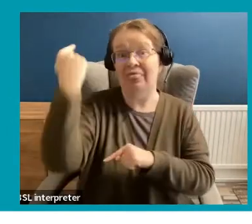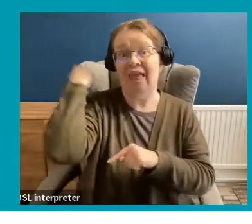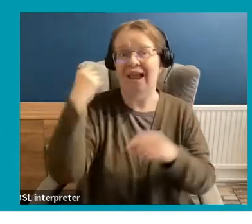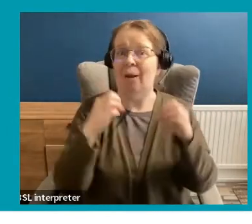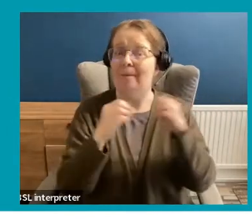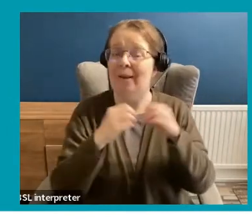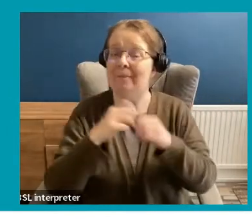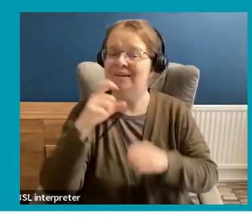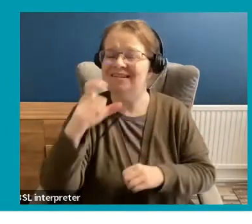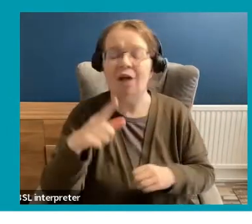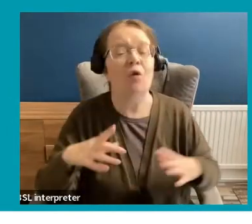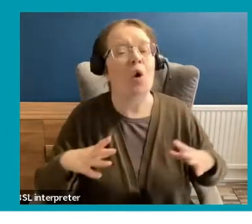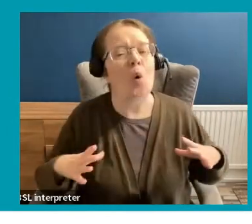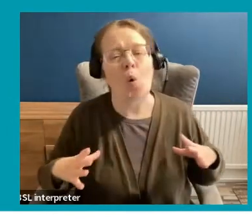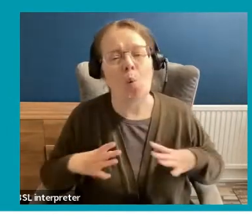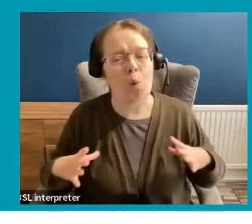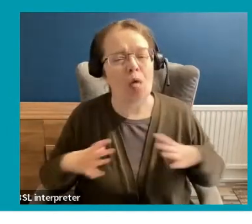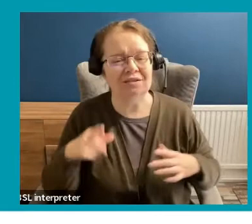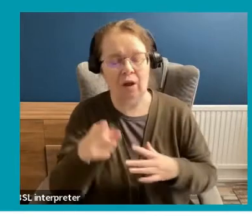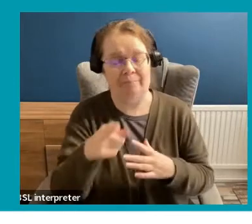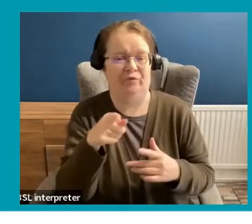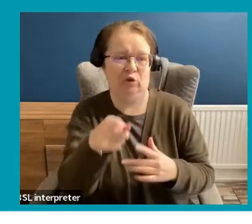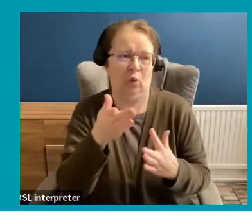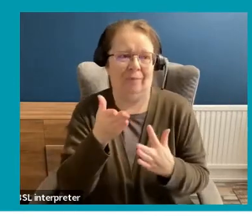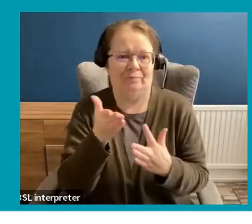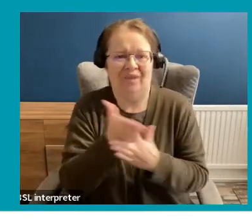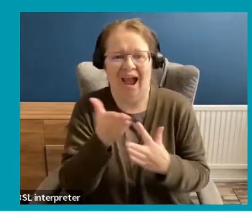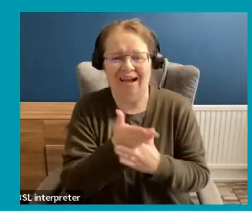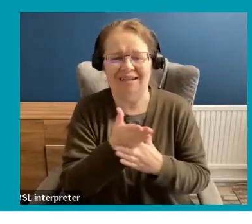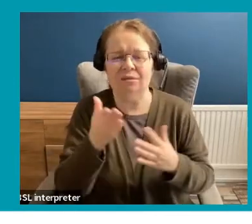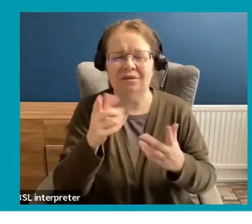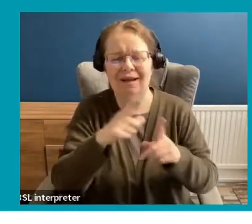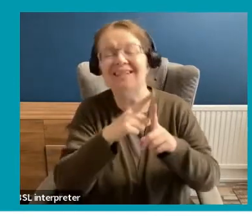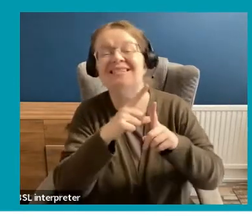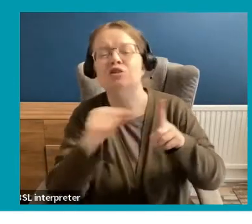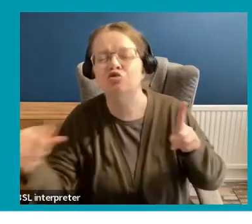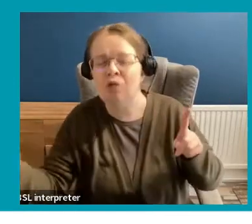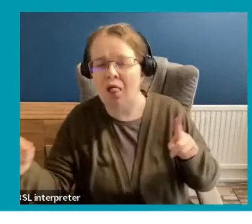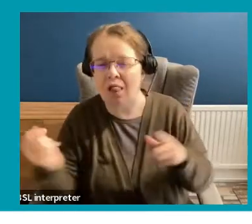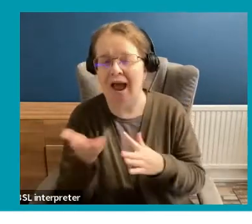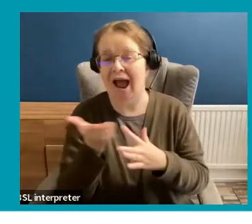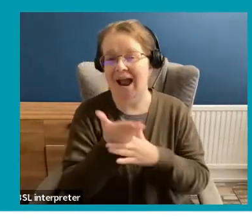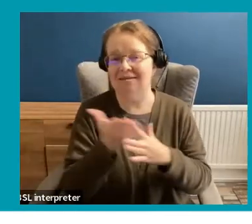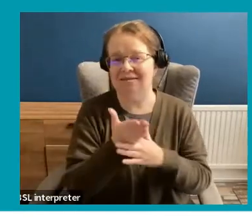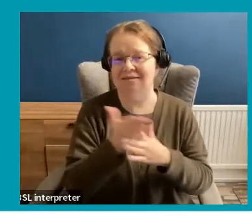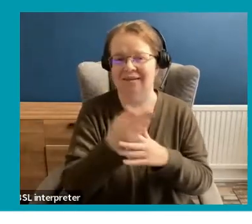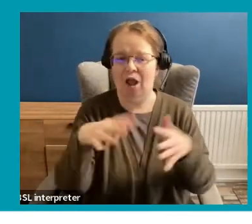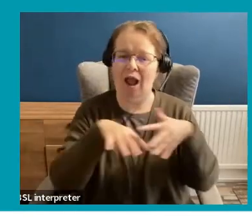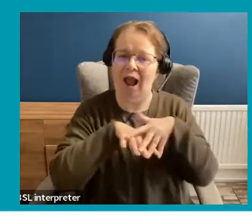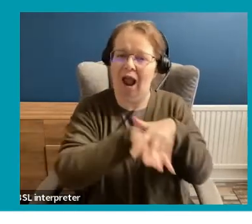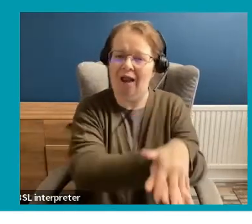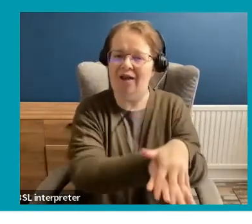You were already an accessibility, digital accessibility inclusion part of the BBC.